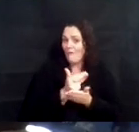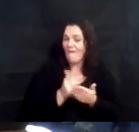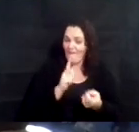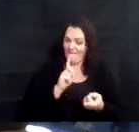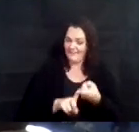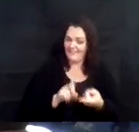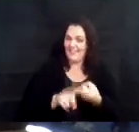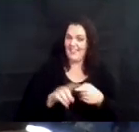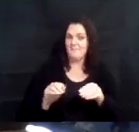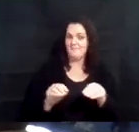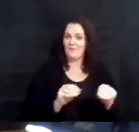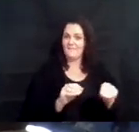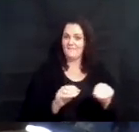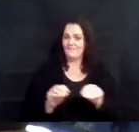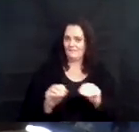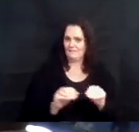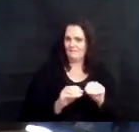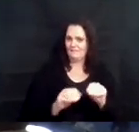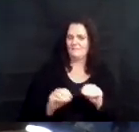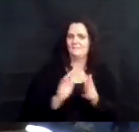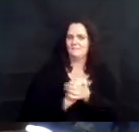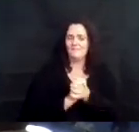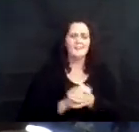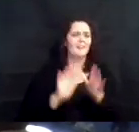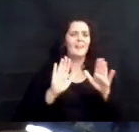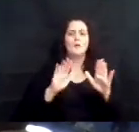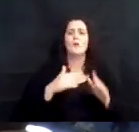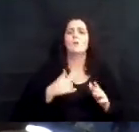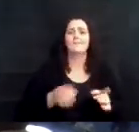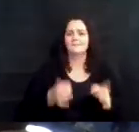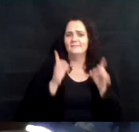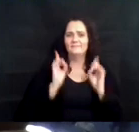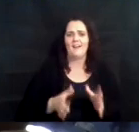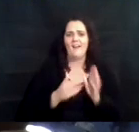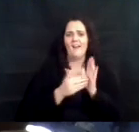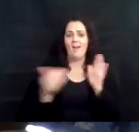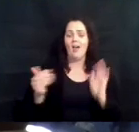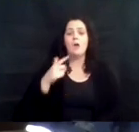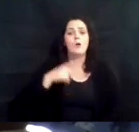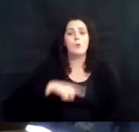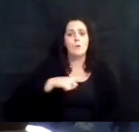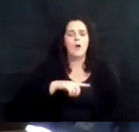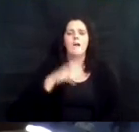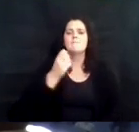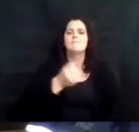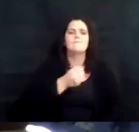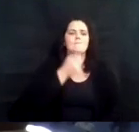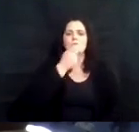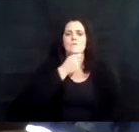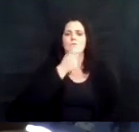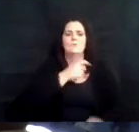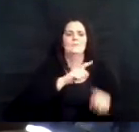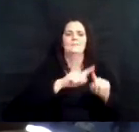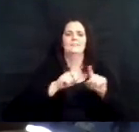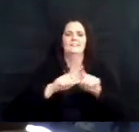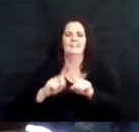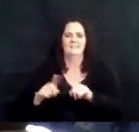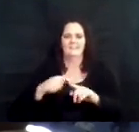Alright, so let's begin right away, I want to do several different types of motion drawing today and so I want to jump right into it.